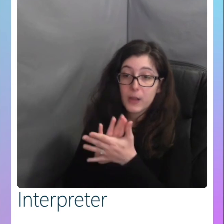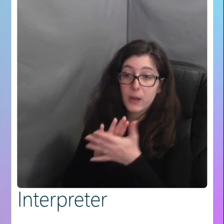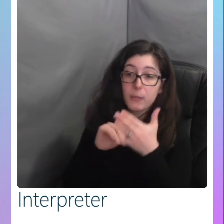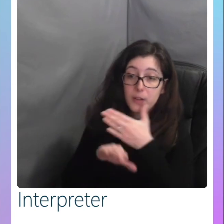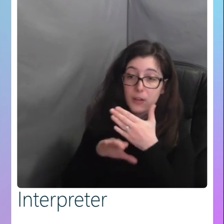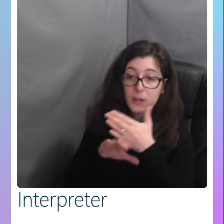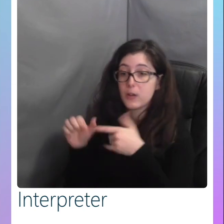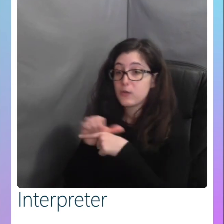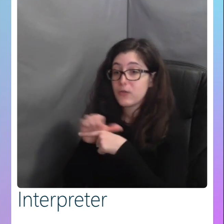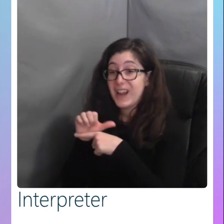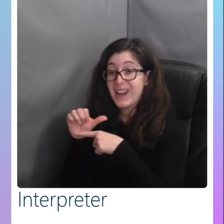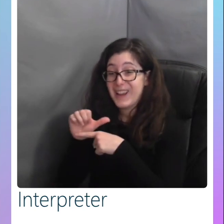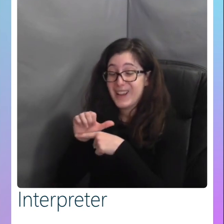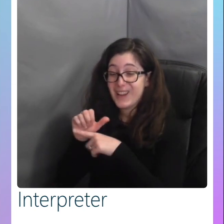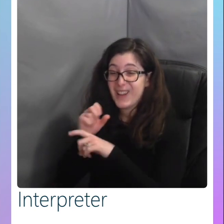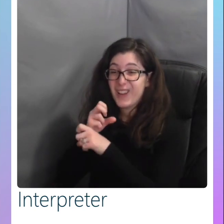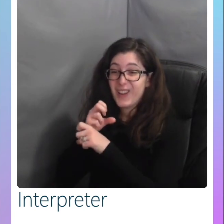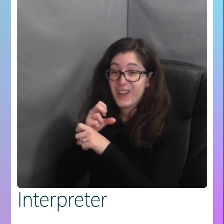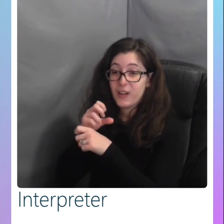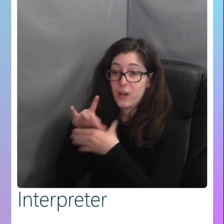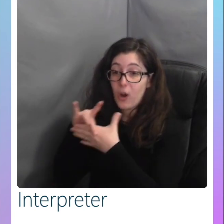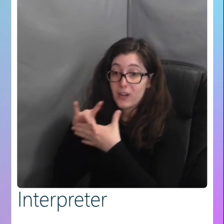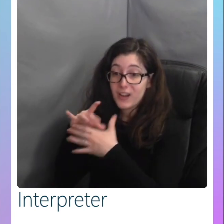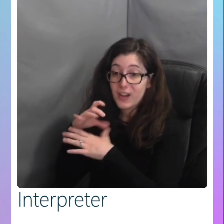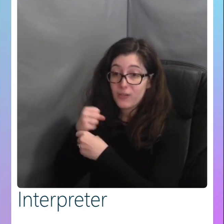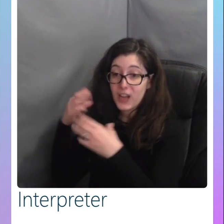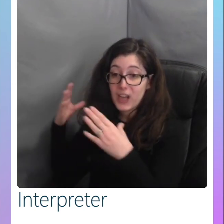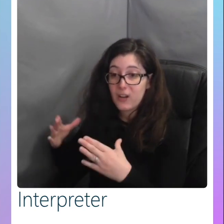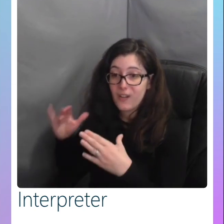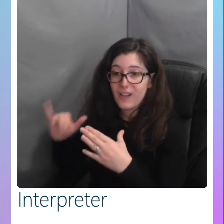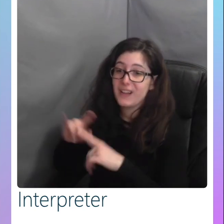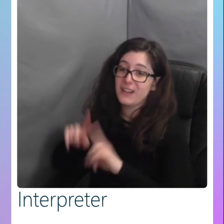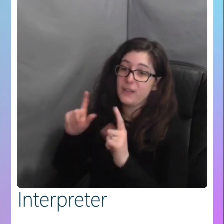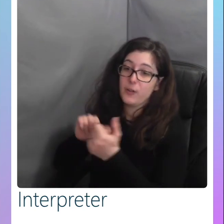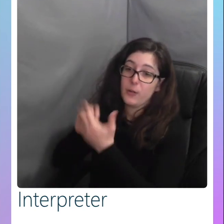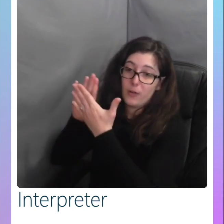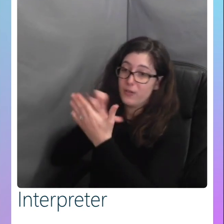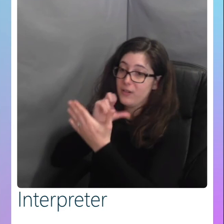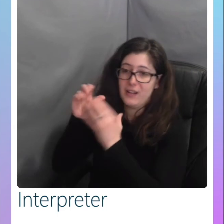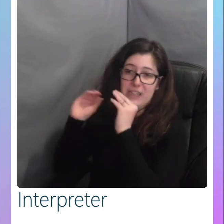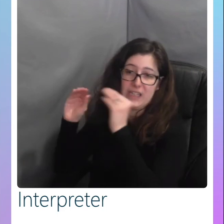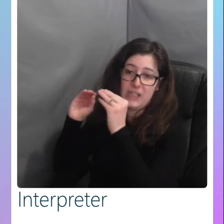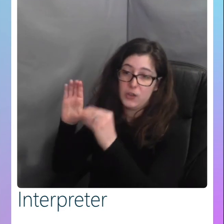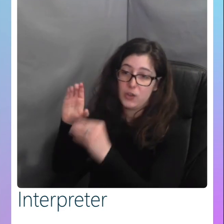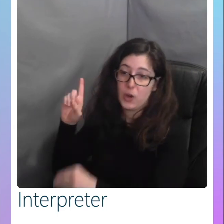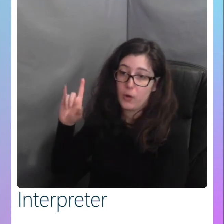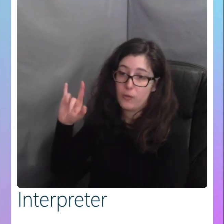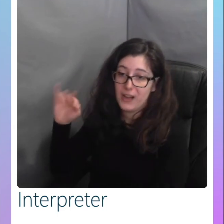it's a whole different sort of approach to it, you're not going to teach them coding and you don't have to.